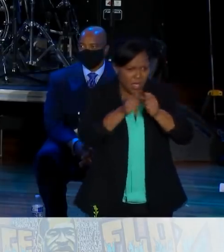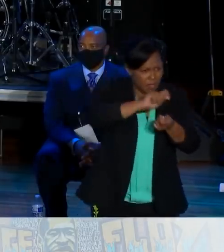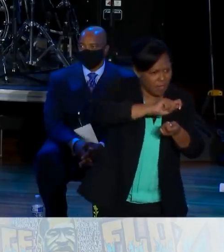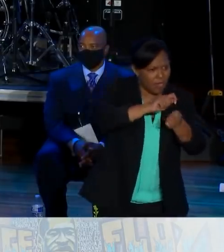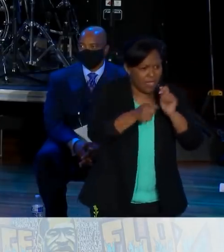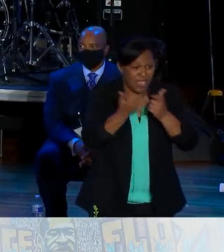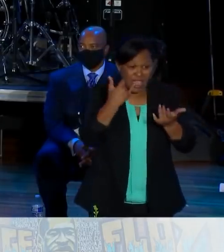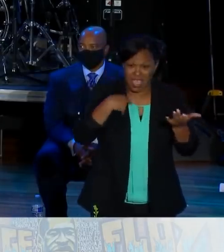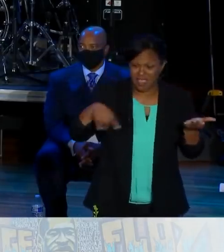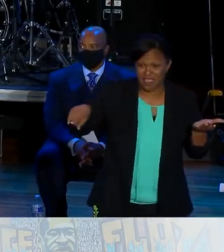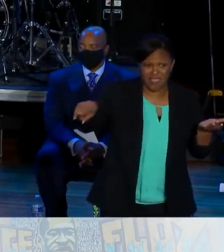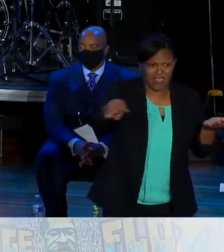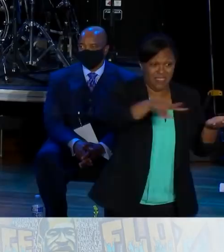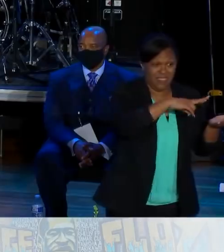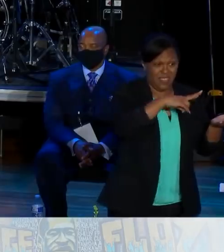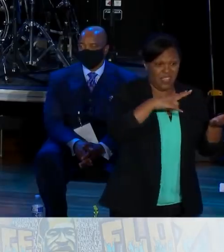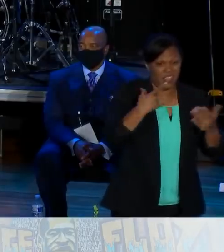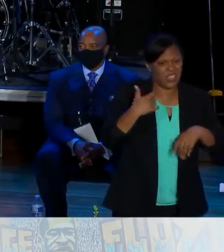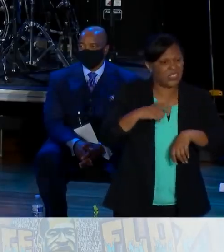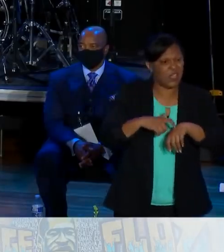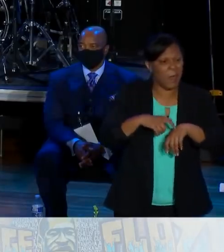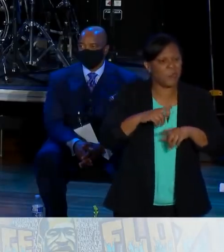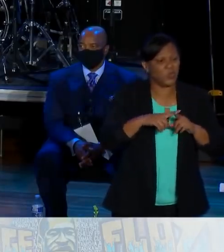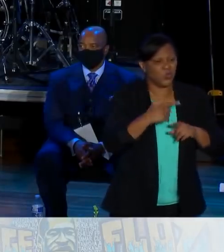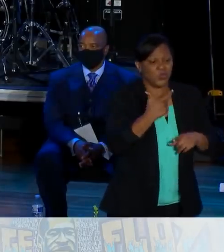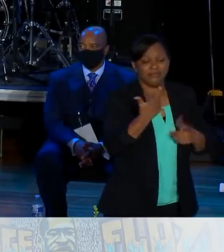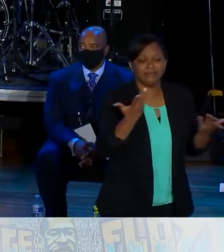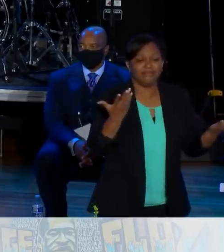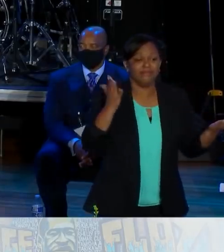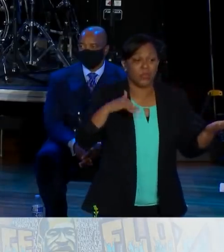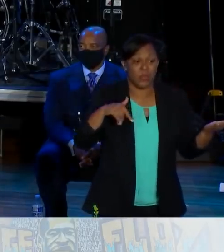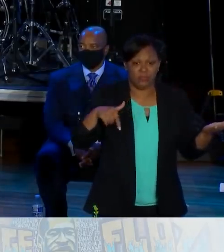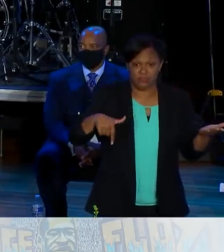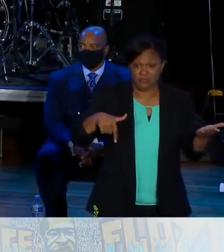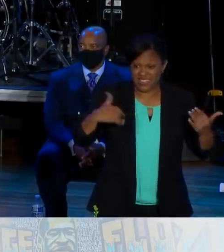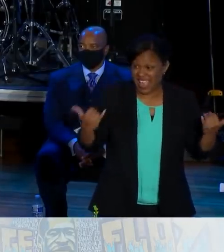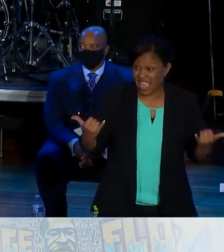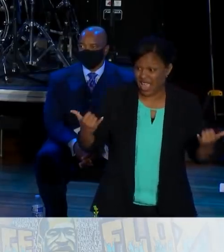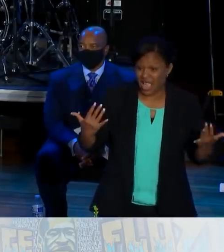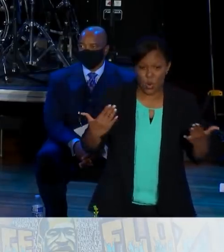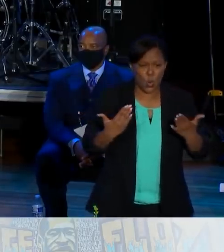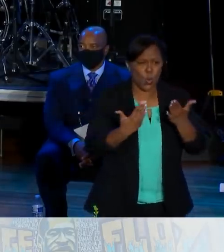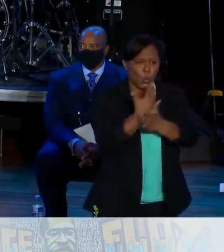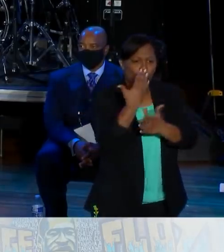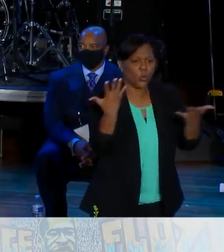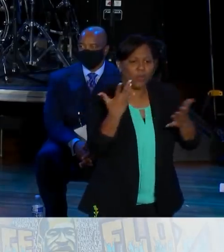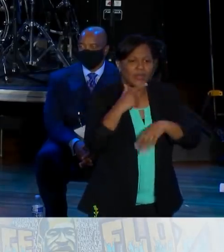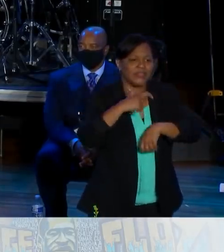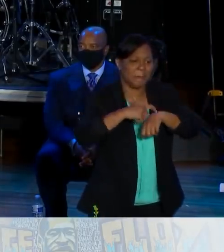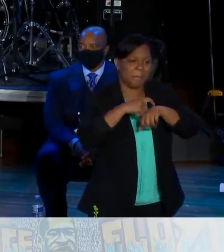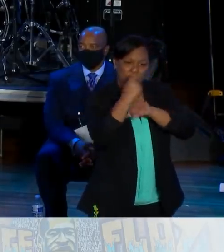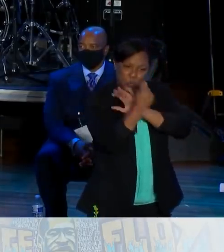NOT BECAUSE YOUR WATCH WAS WRONG, BUT BECAUSE YOU HAD YOUR WATCH ON THE WRONG TIME.